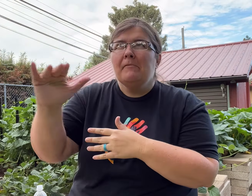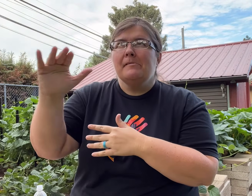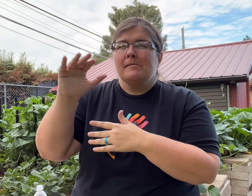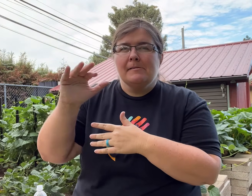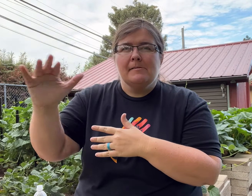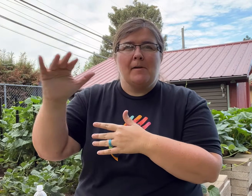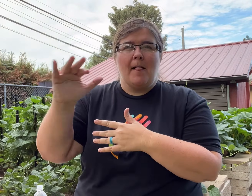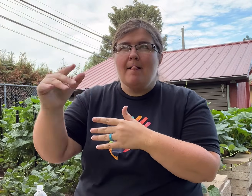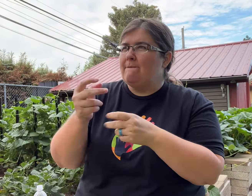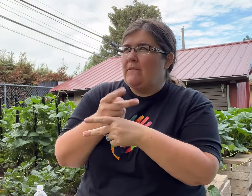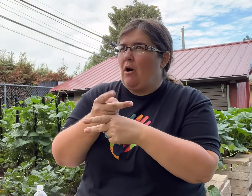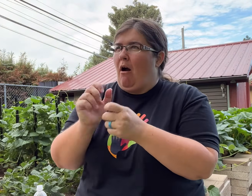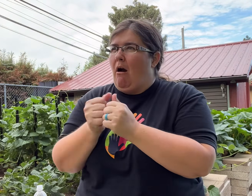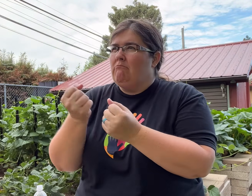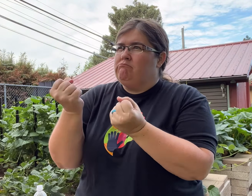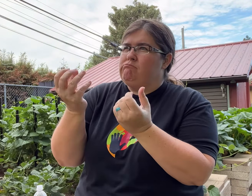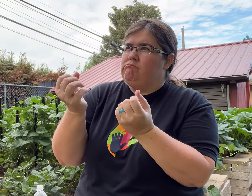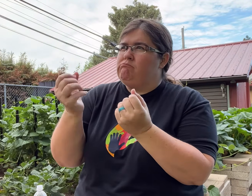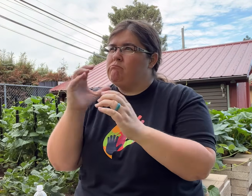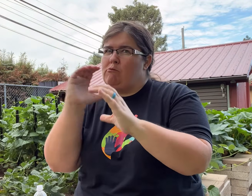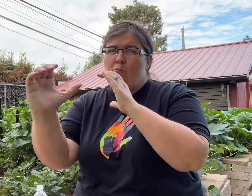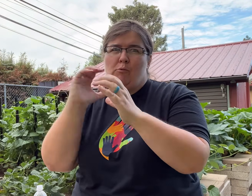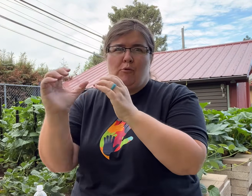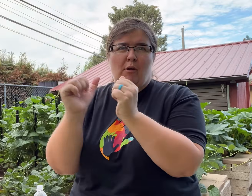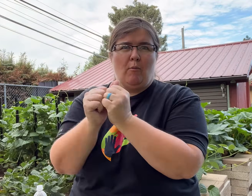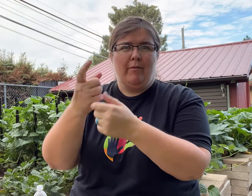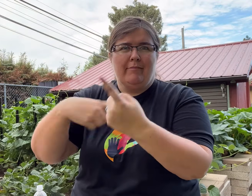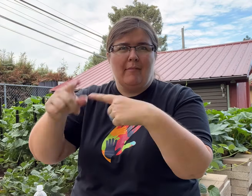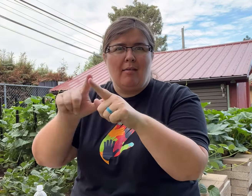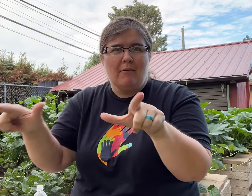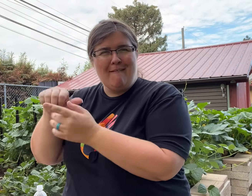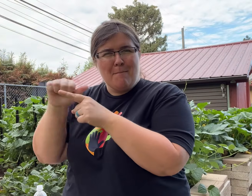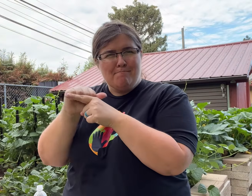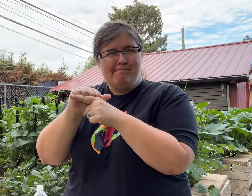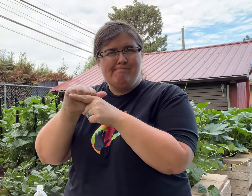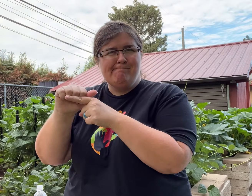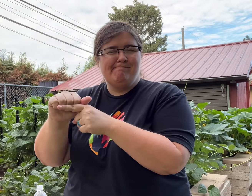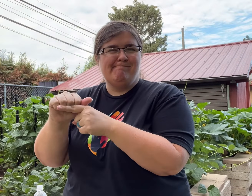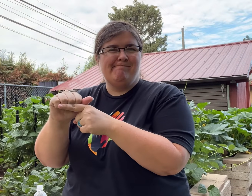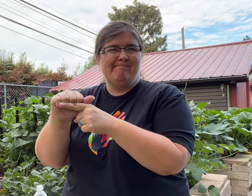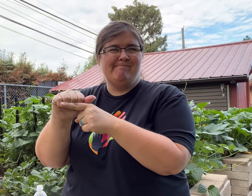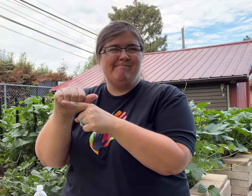Fingerspelling, how to have a conversation. Your brain is training and practicing during